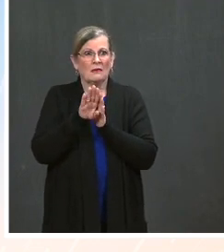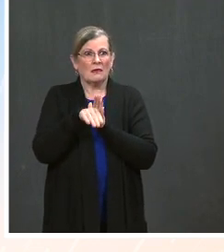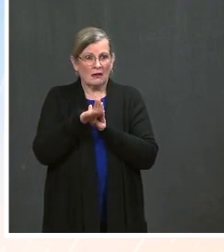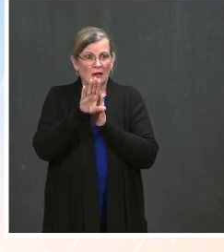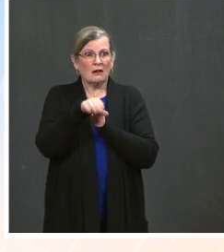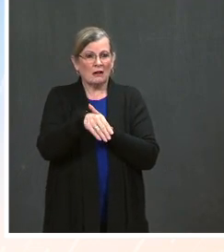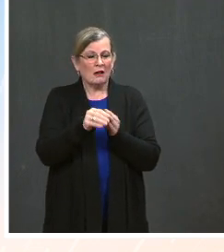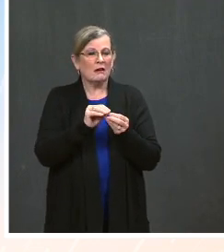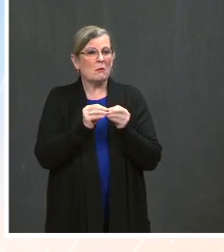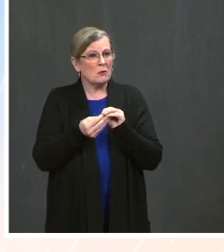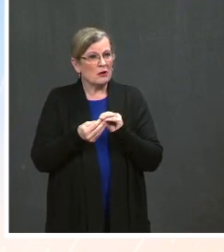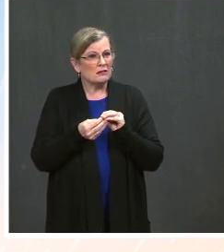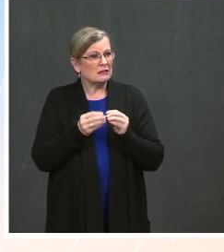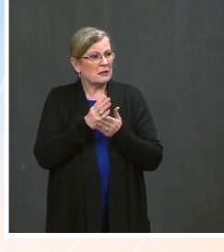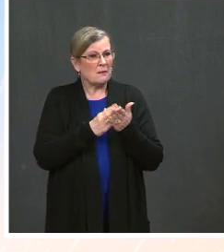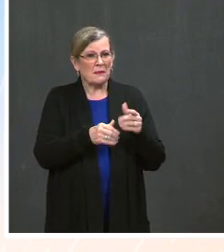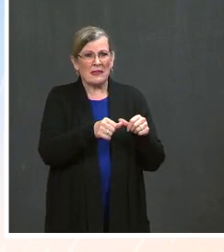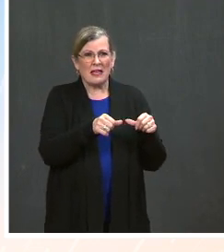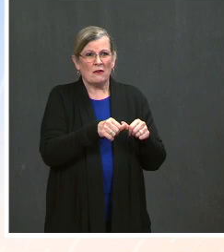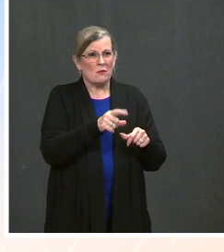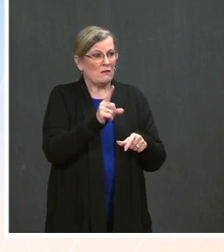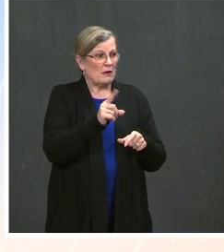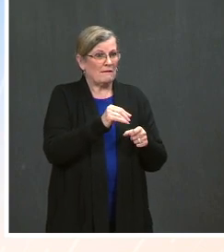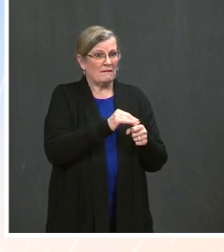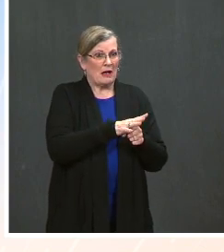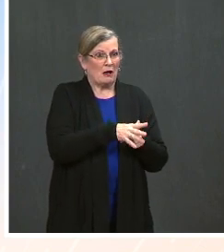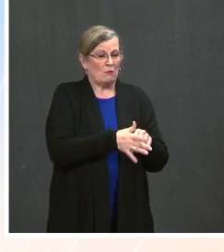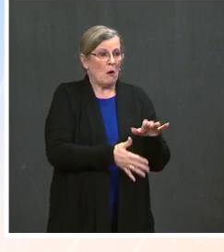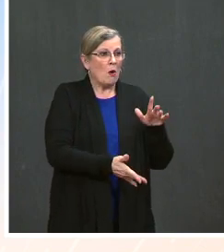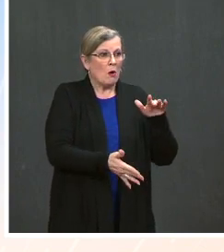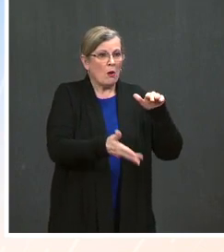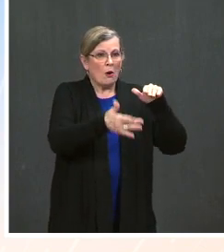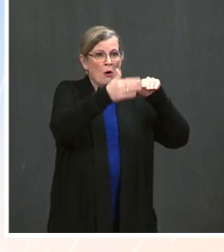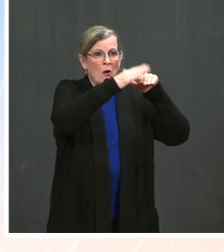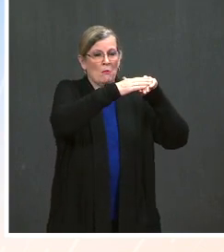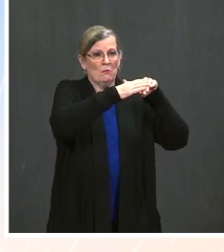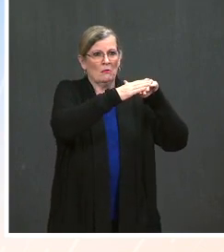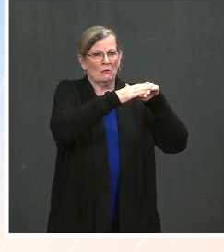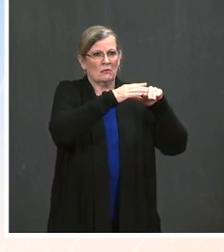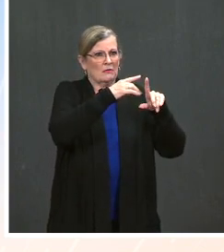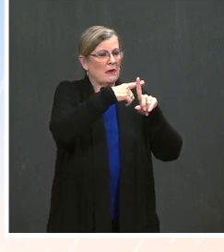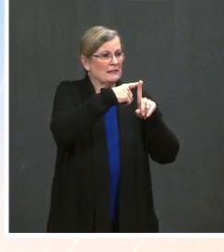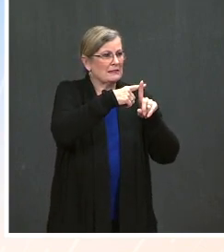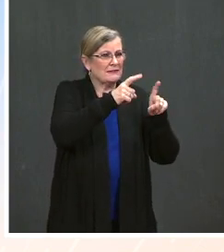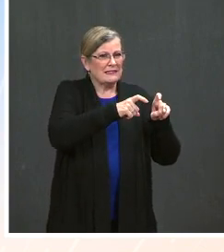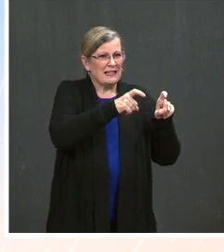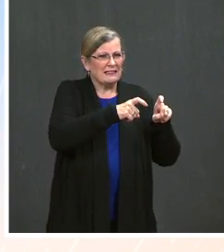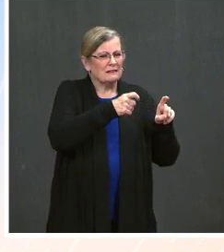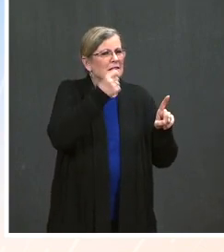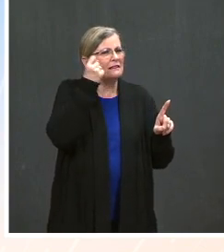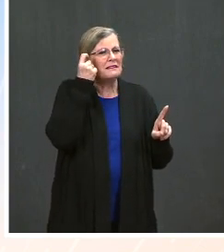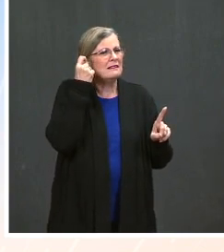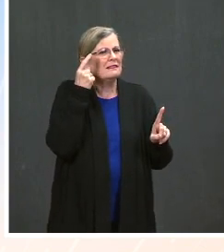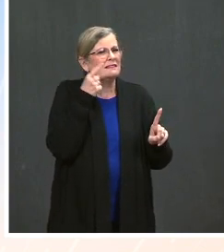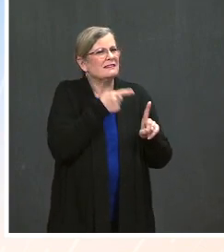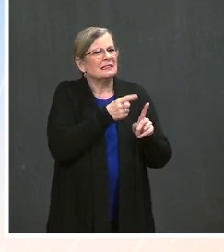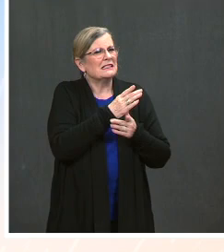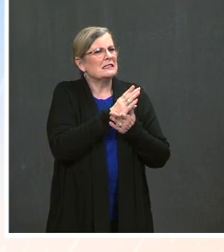where the virus numbers have gone up from where they have been before. We know this is going to be an up-and-down war against this virus.